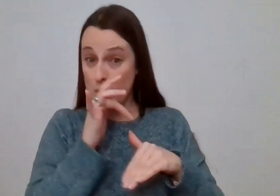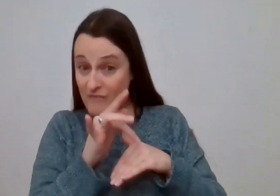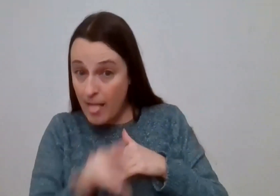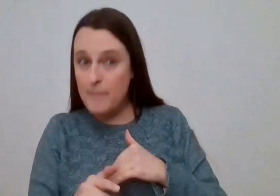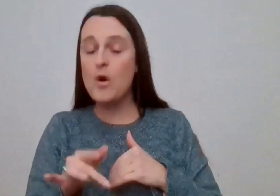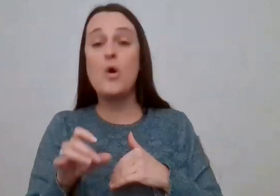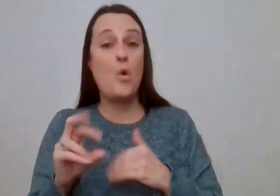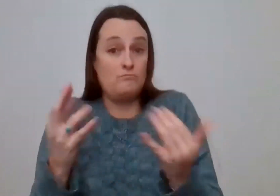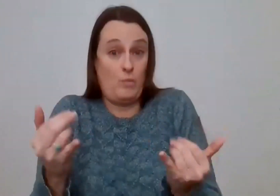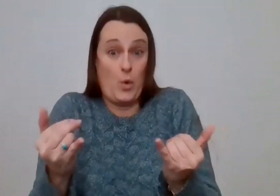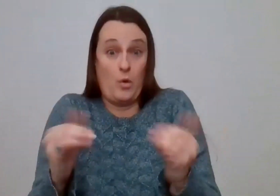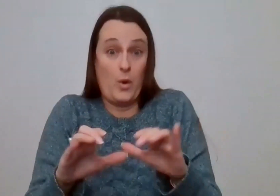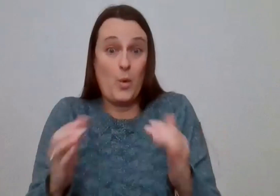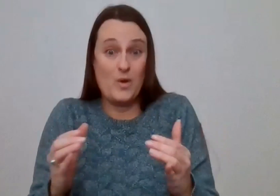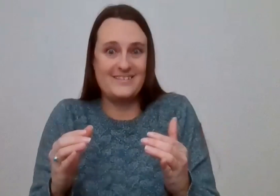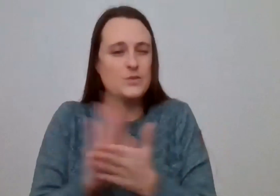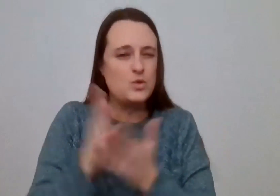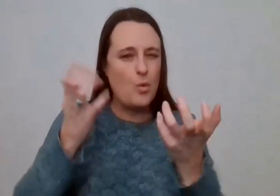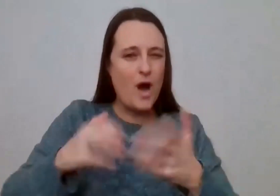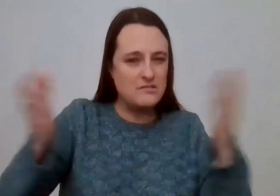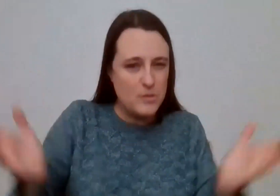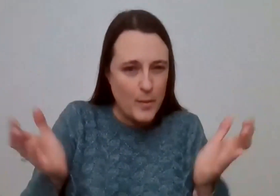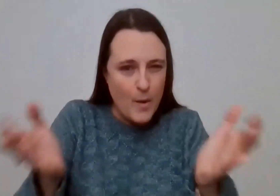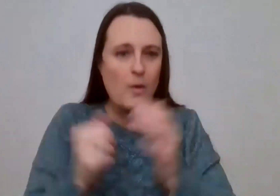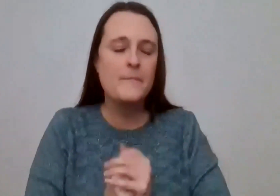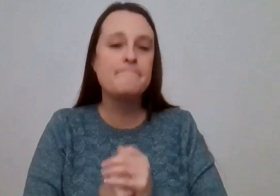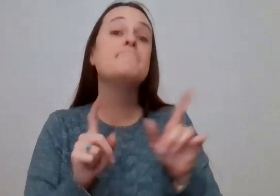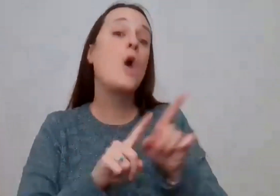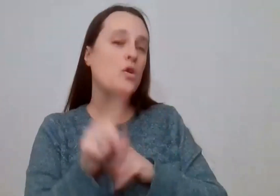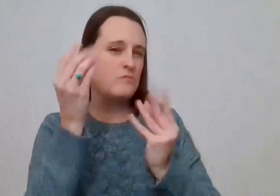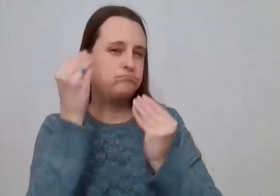wanted to promote and then sharing with students reminders about you know what are you interested